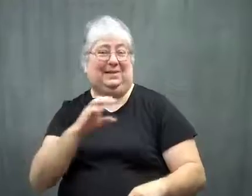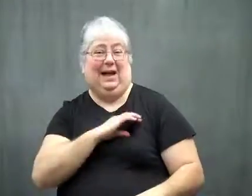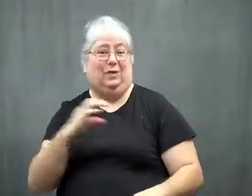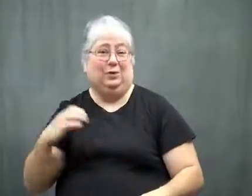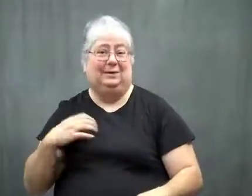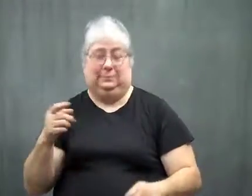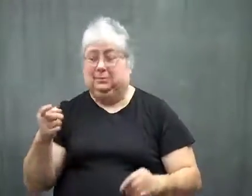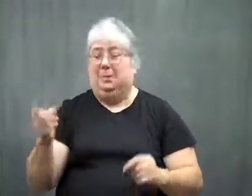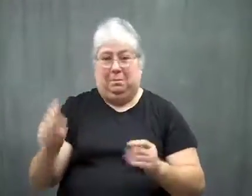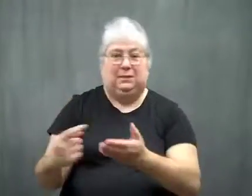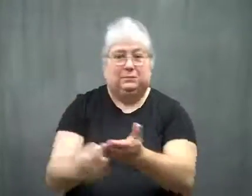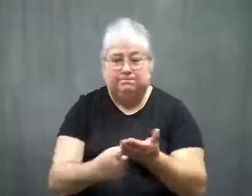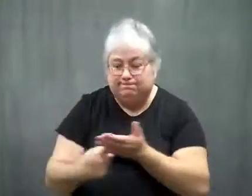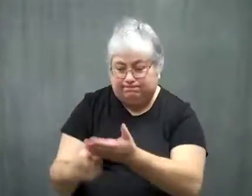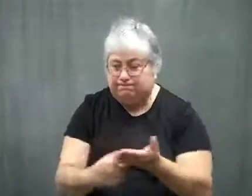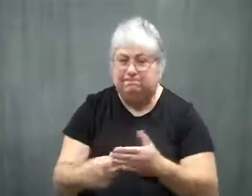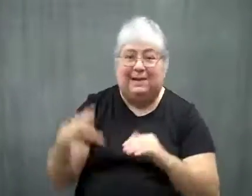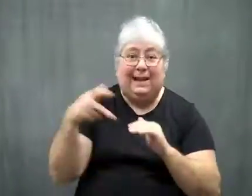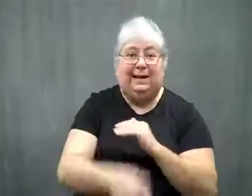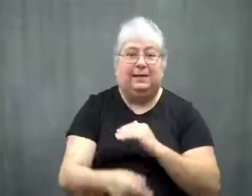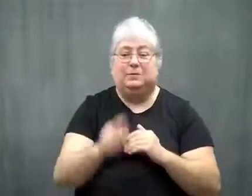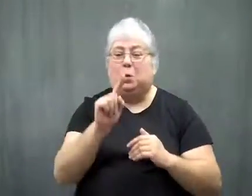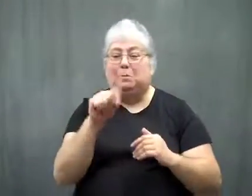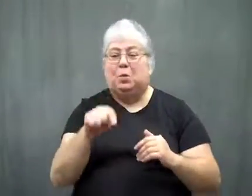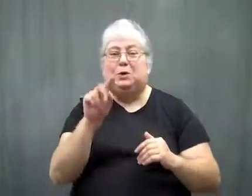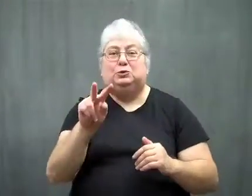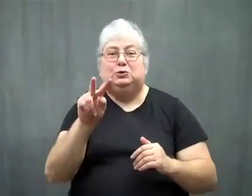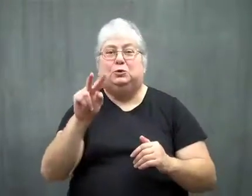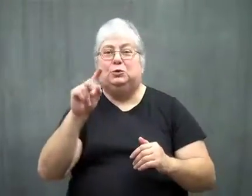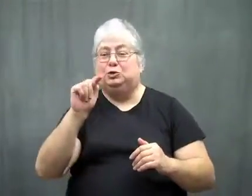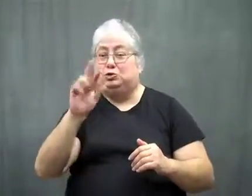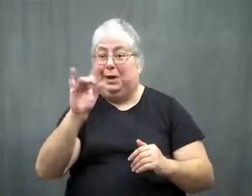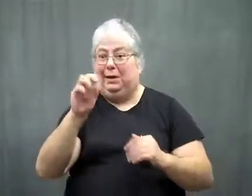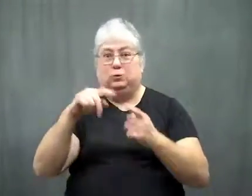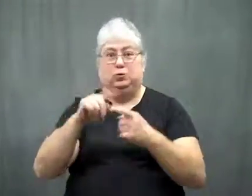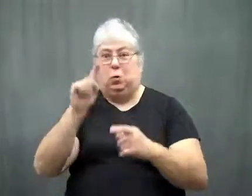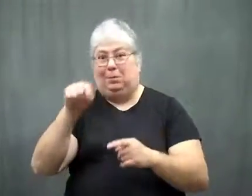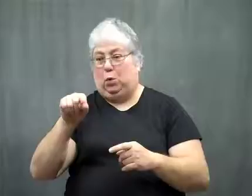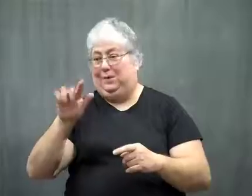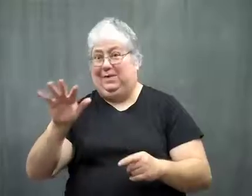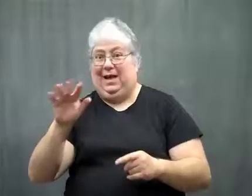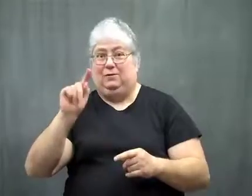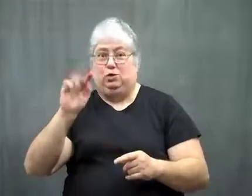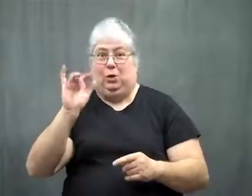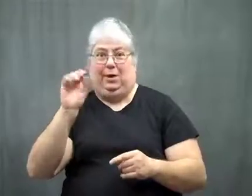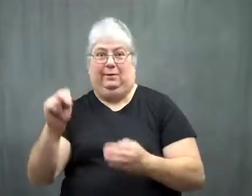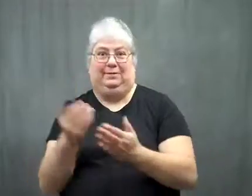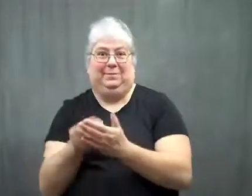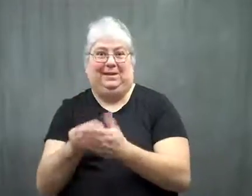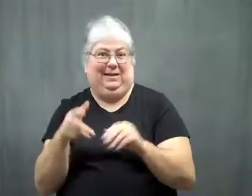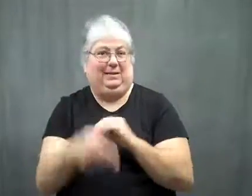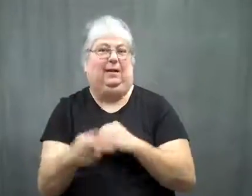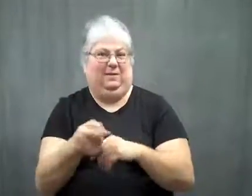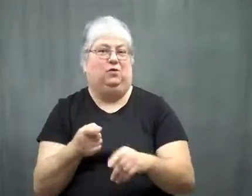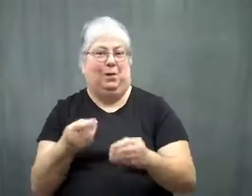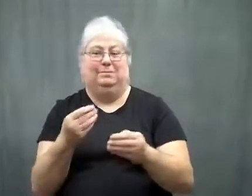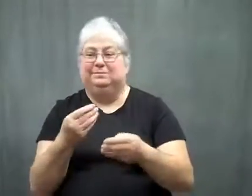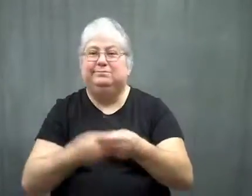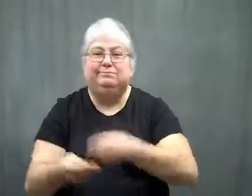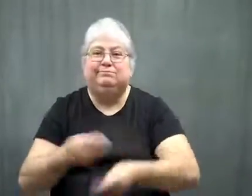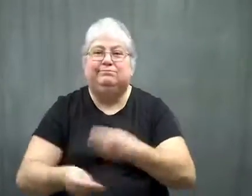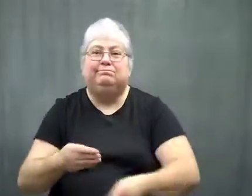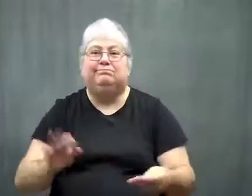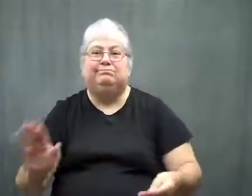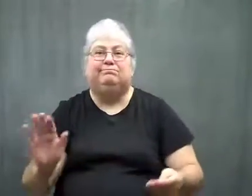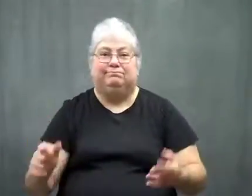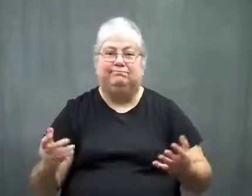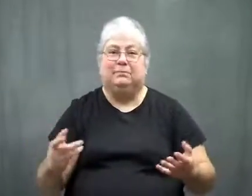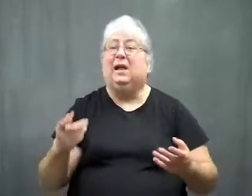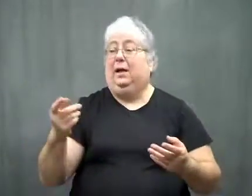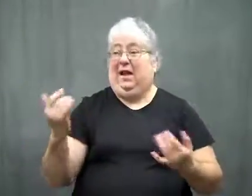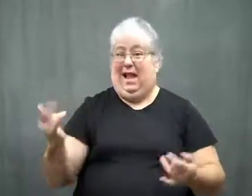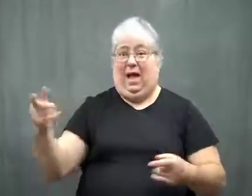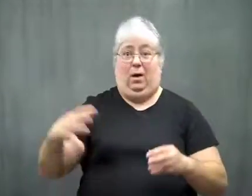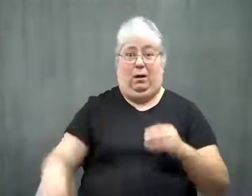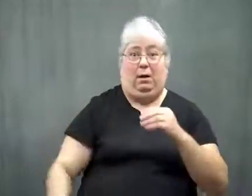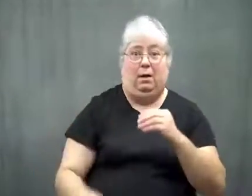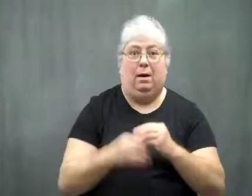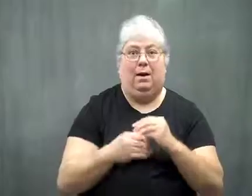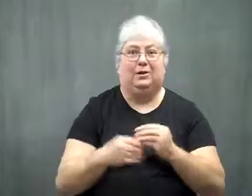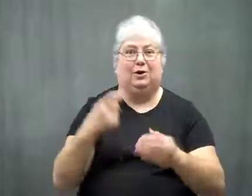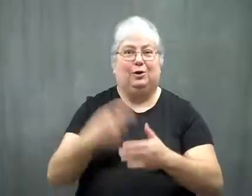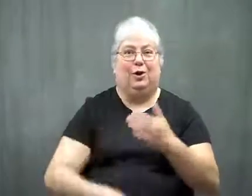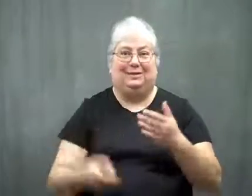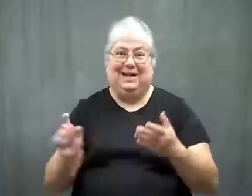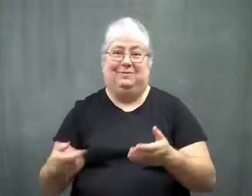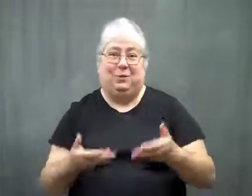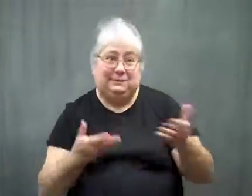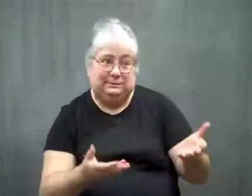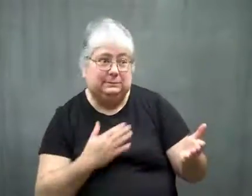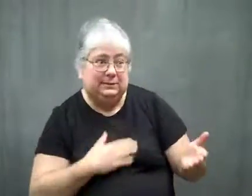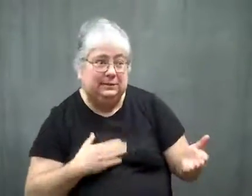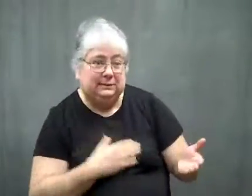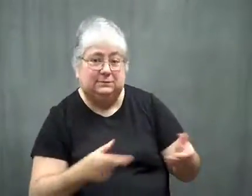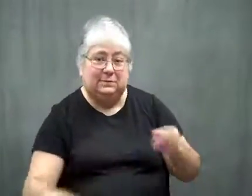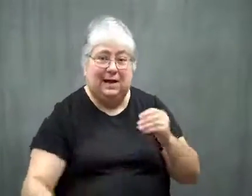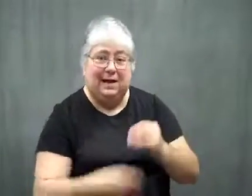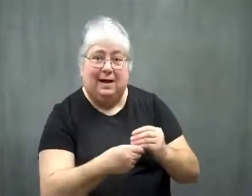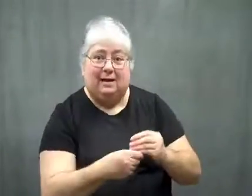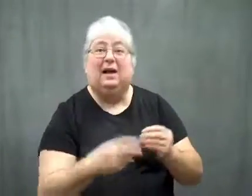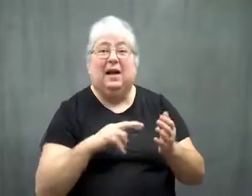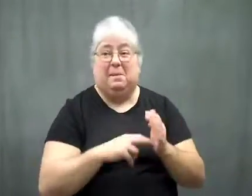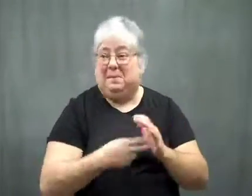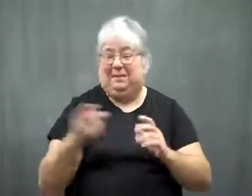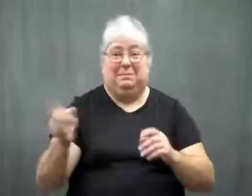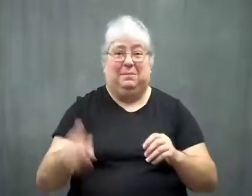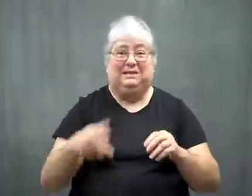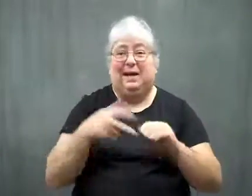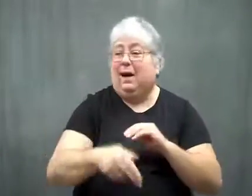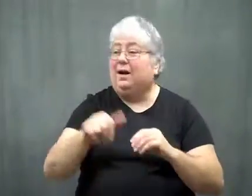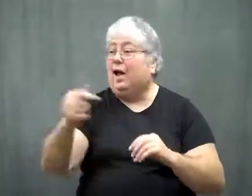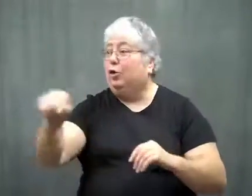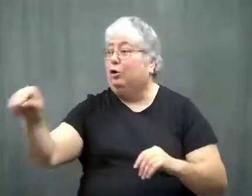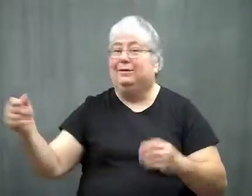They are assigned to cut $1.2 to $1.5 trillion from the budget.